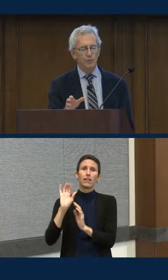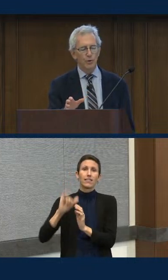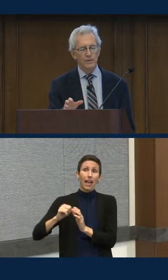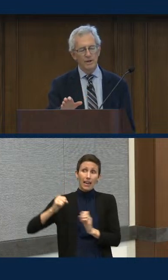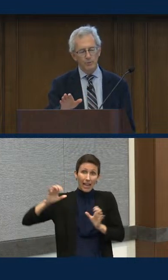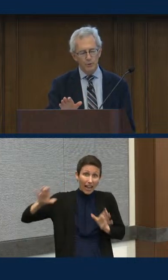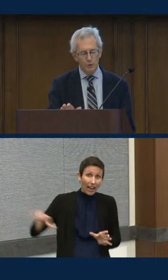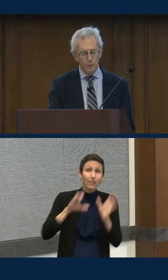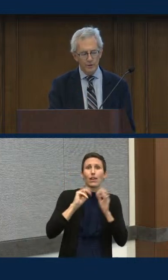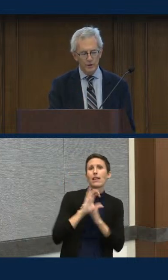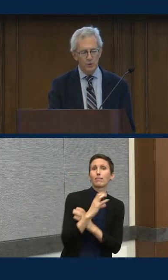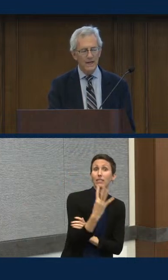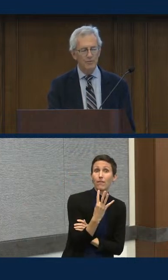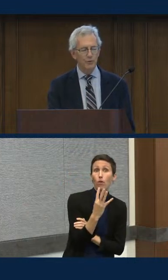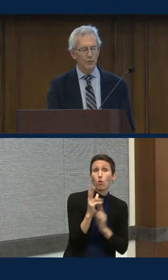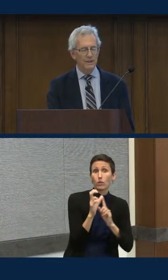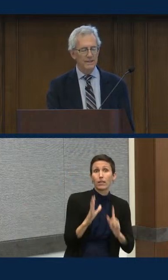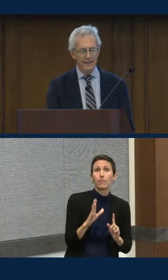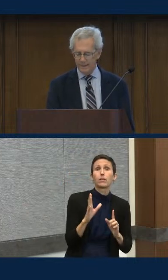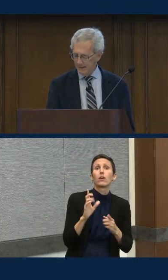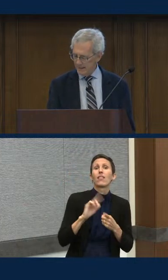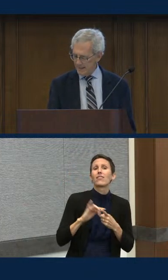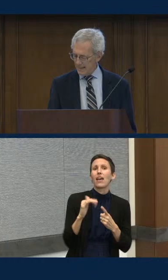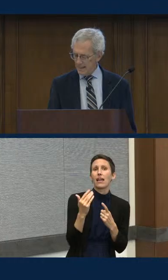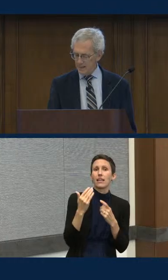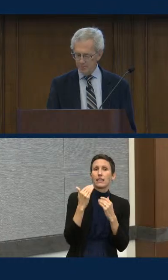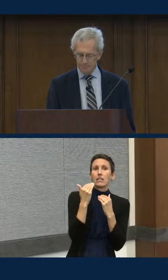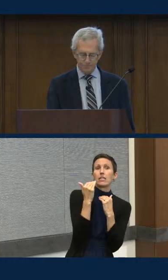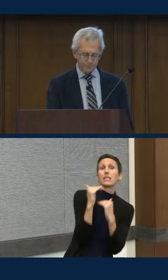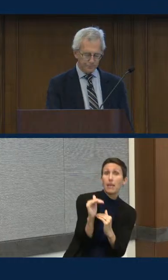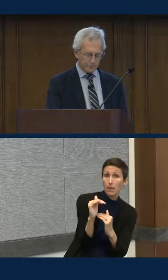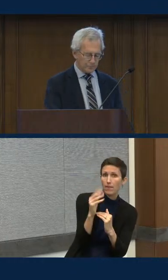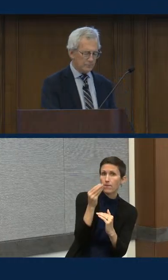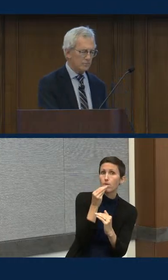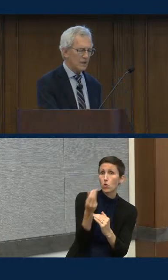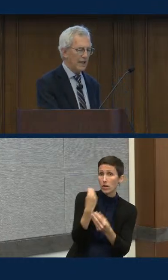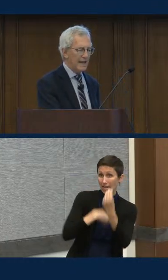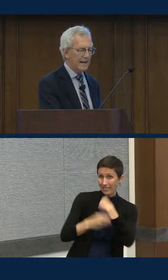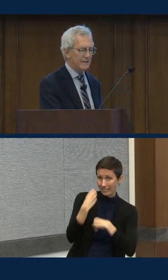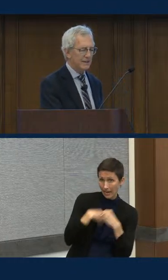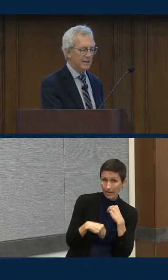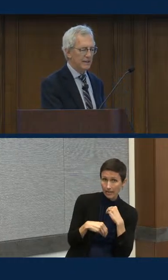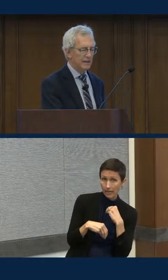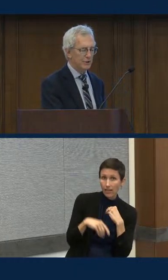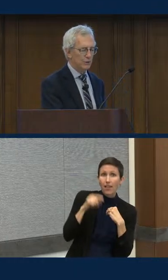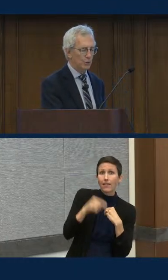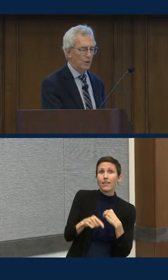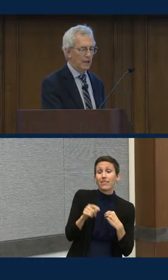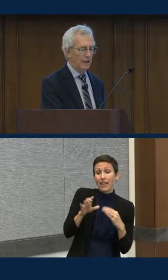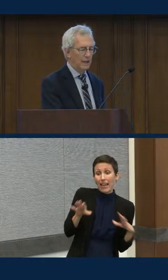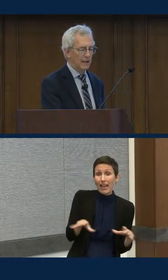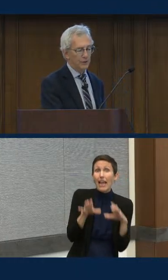activate MC4 receptor to